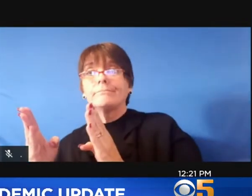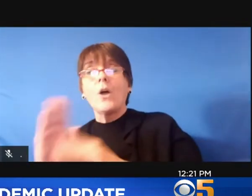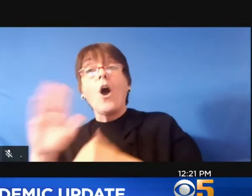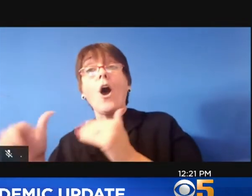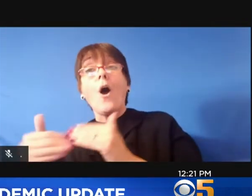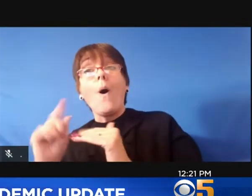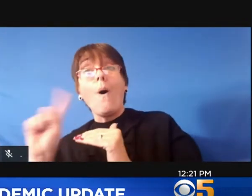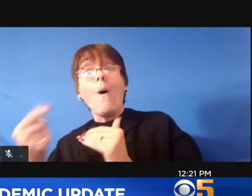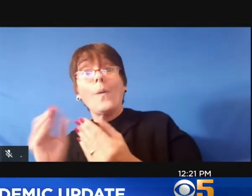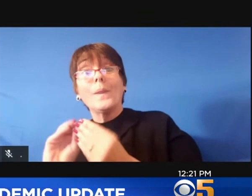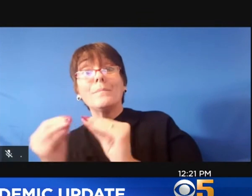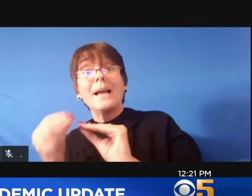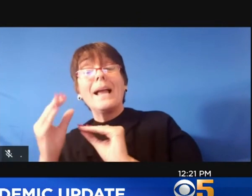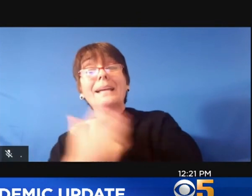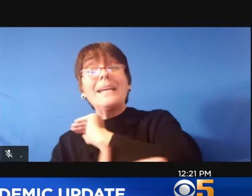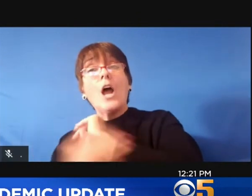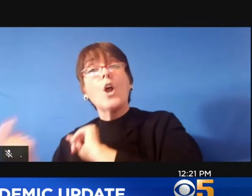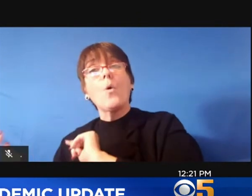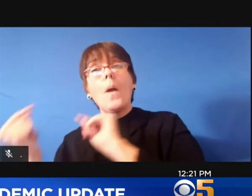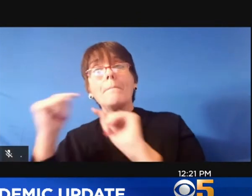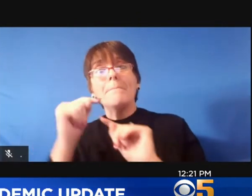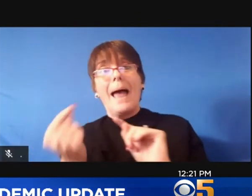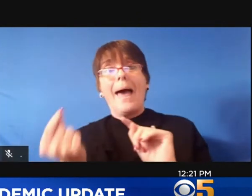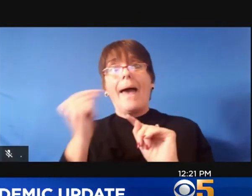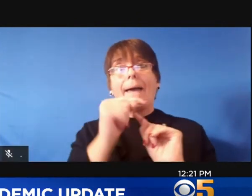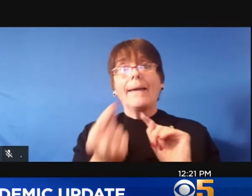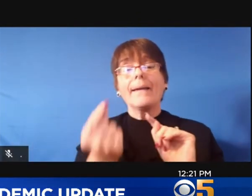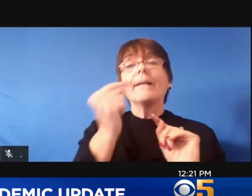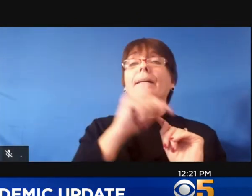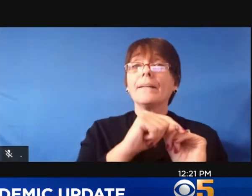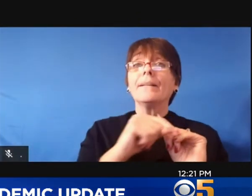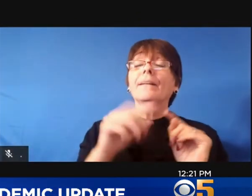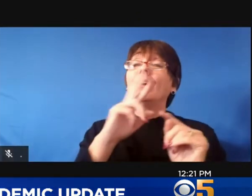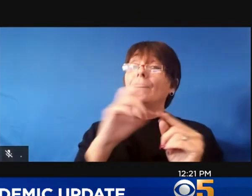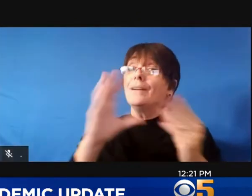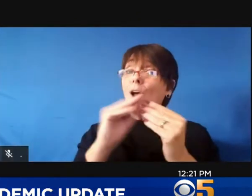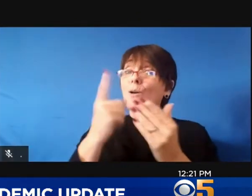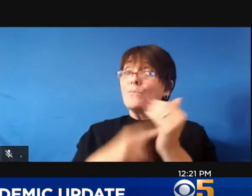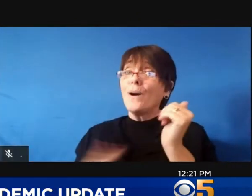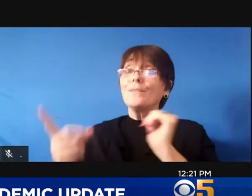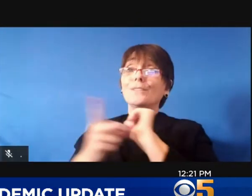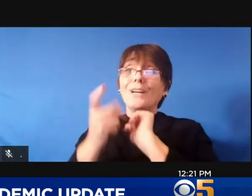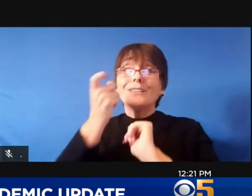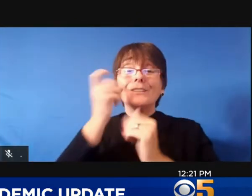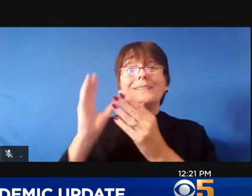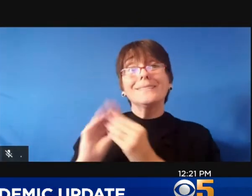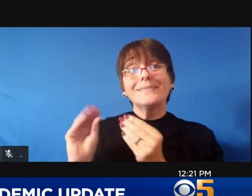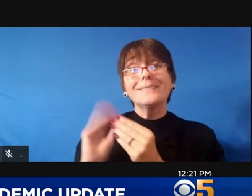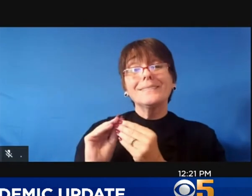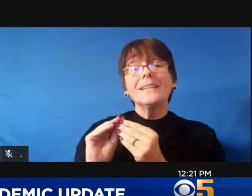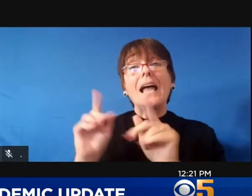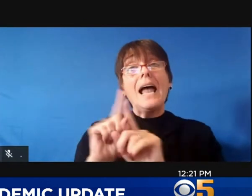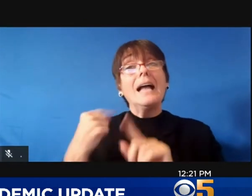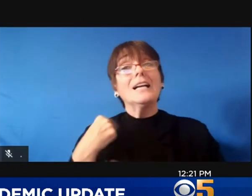MOVING COUNTIES FORWARD TO LESS RESTRICTIVE TIERS, WE HAVE HAD NO COUNTY WENT TO LESS RESTRICTIVE TIERS.